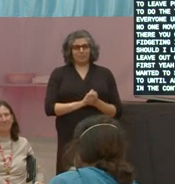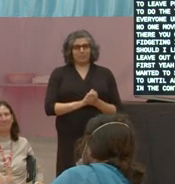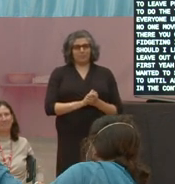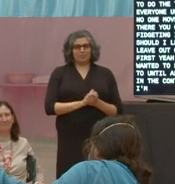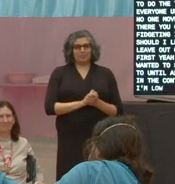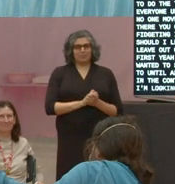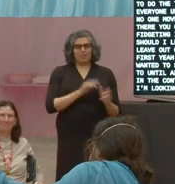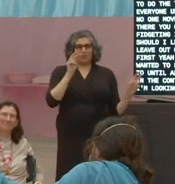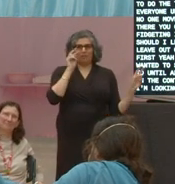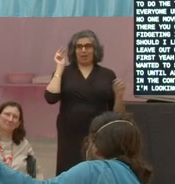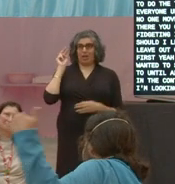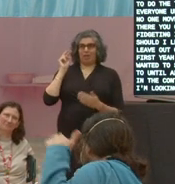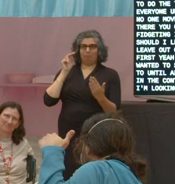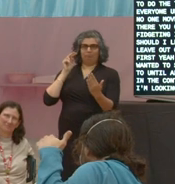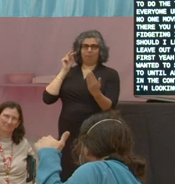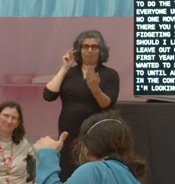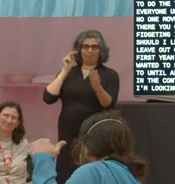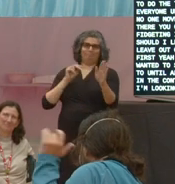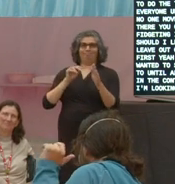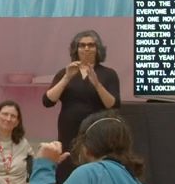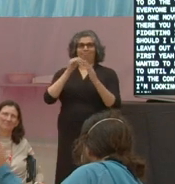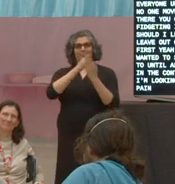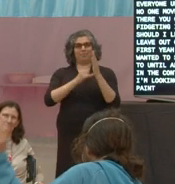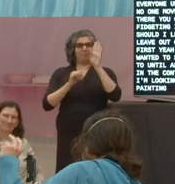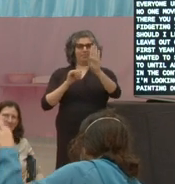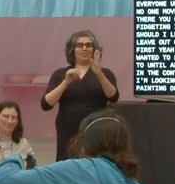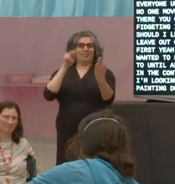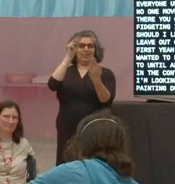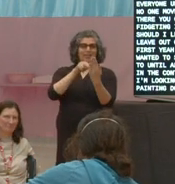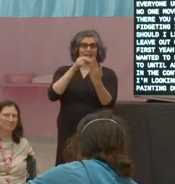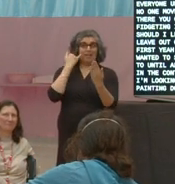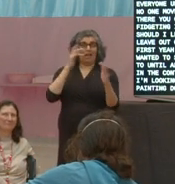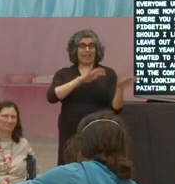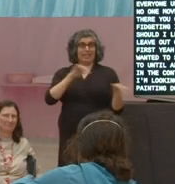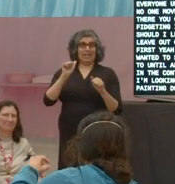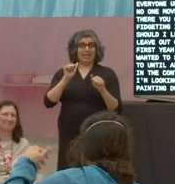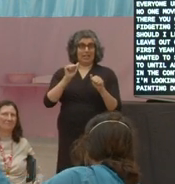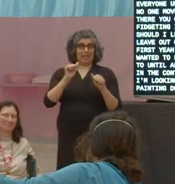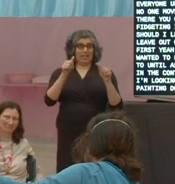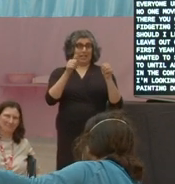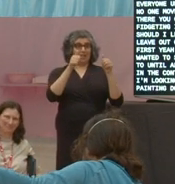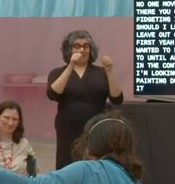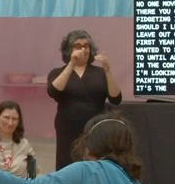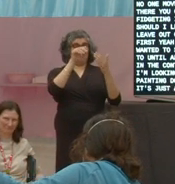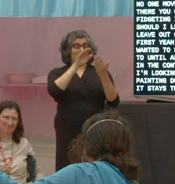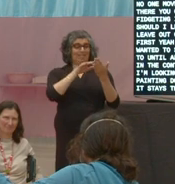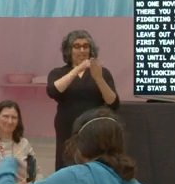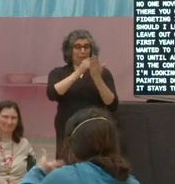looking at a painting and I walk away, the painting doesn't like get up and go home. You know, it stays there on the wall. Do the